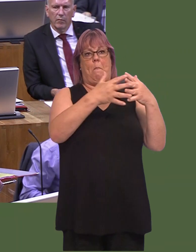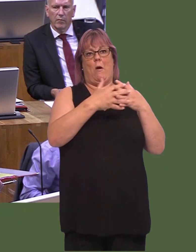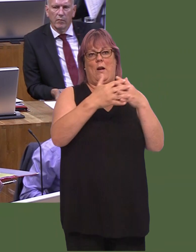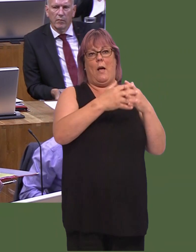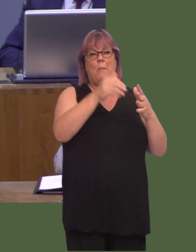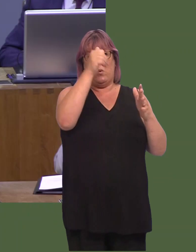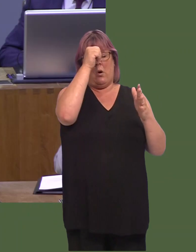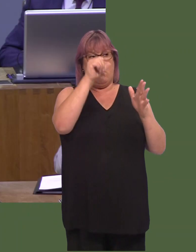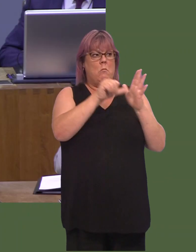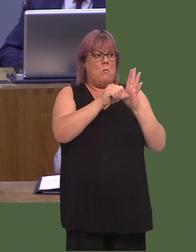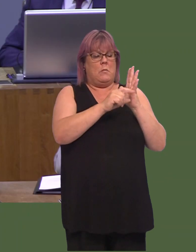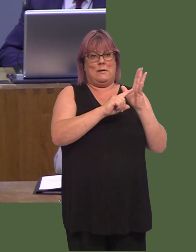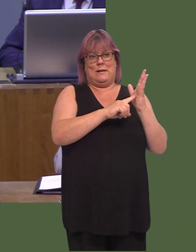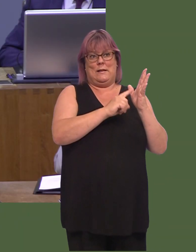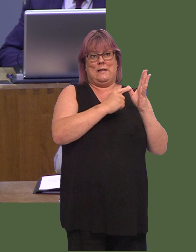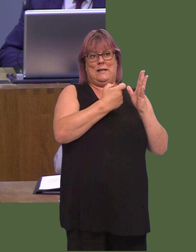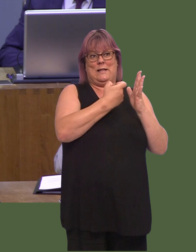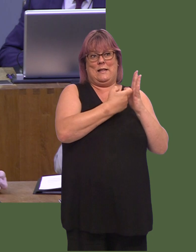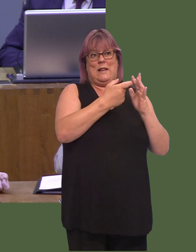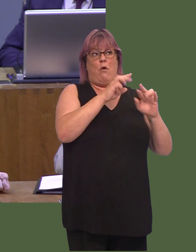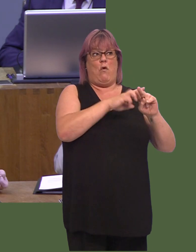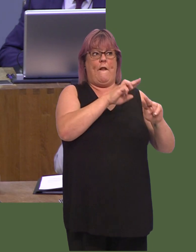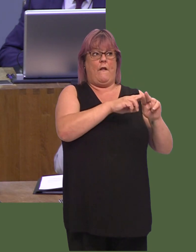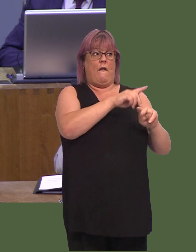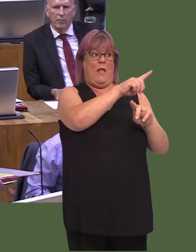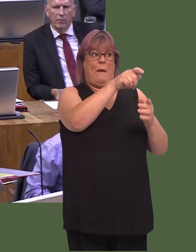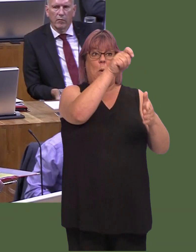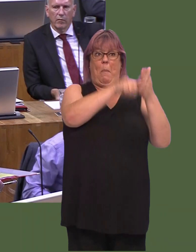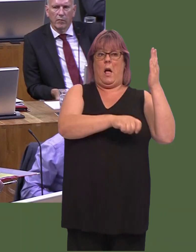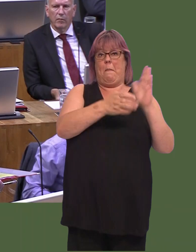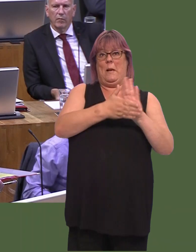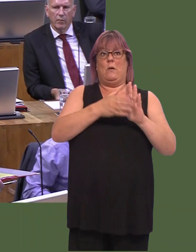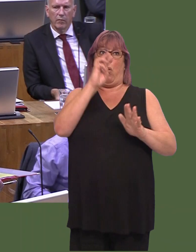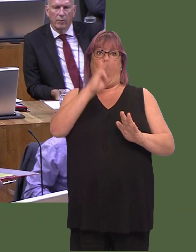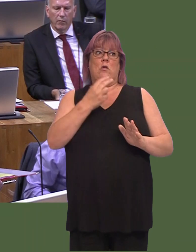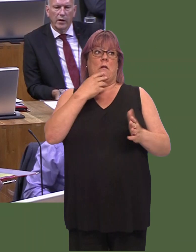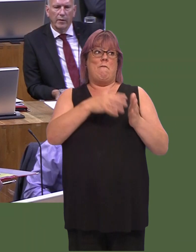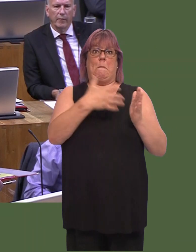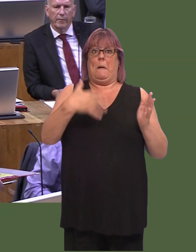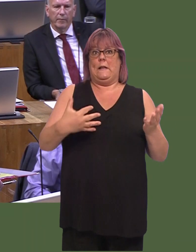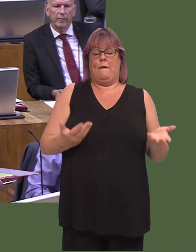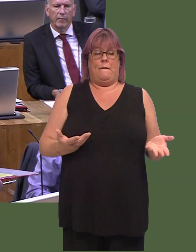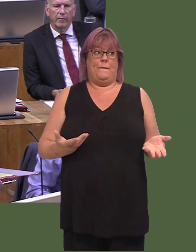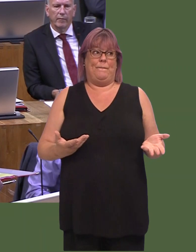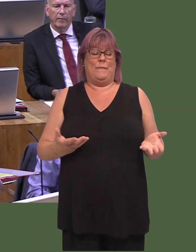tariffs now have made it not so much difficult for Welsh steel, but more expensive for their buyers in the US.